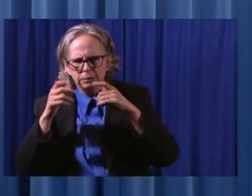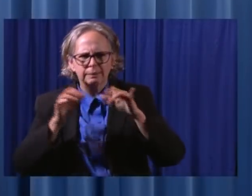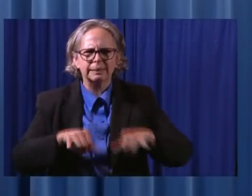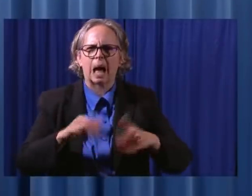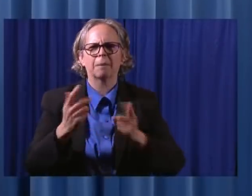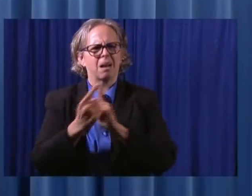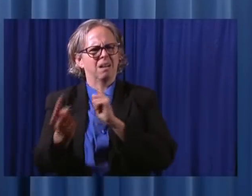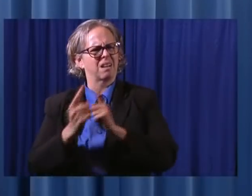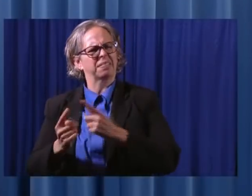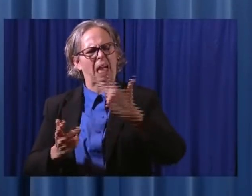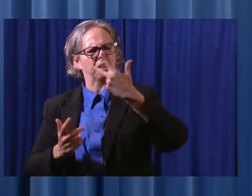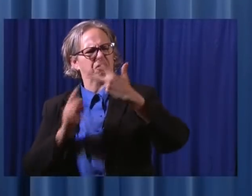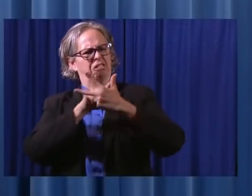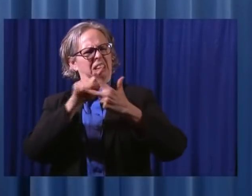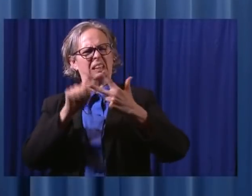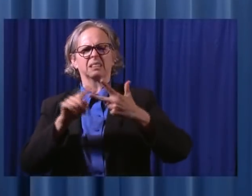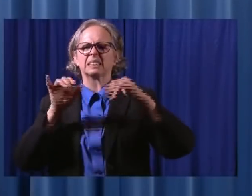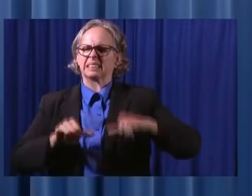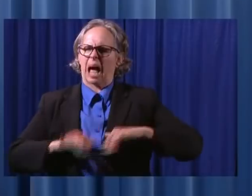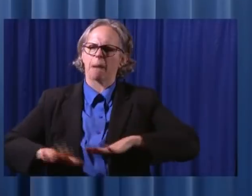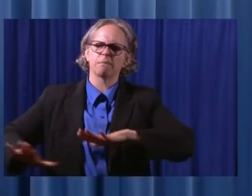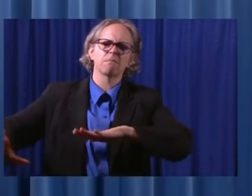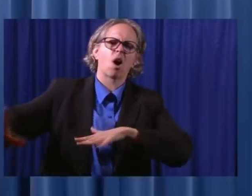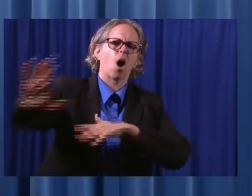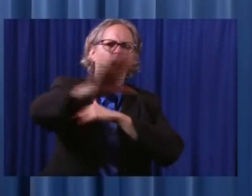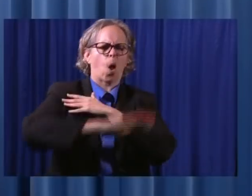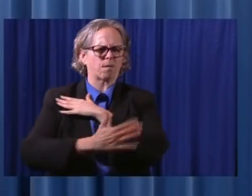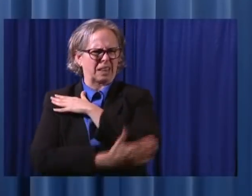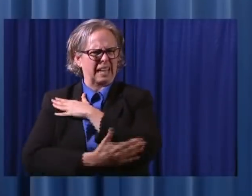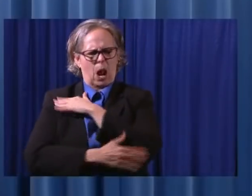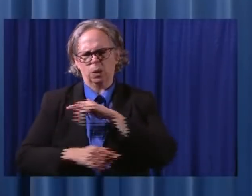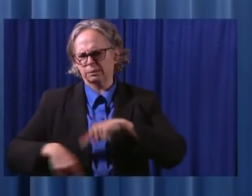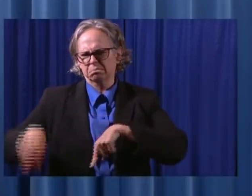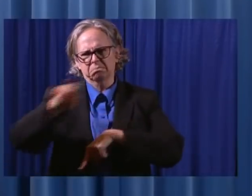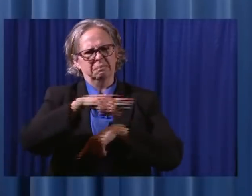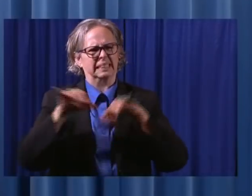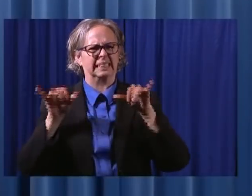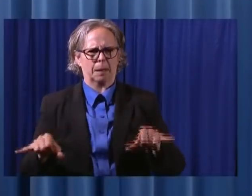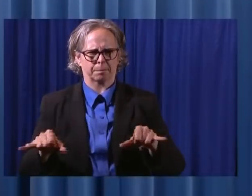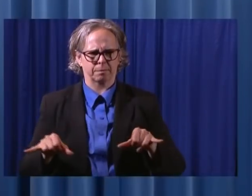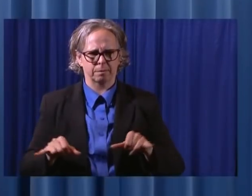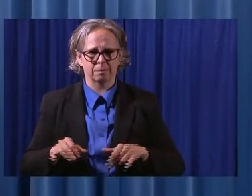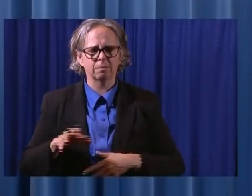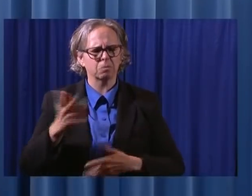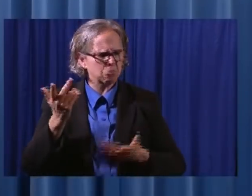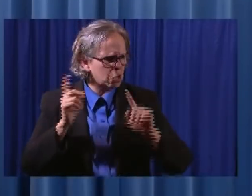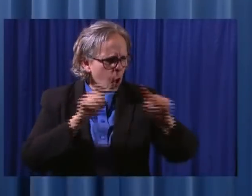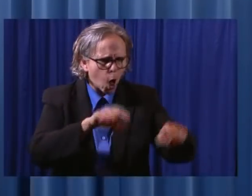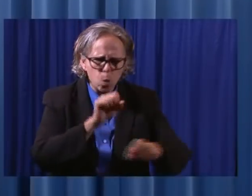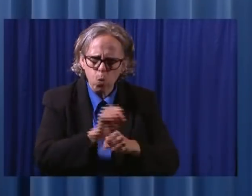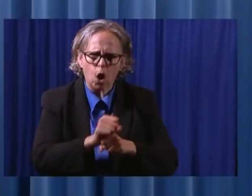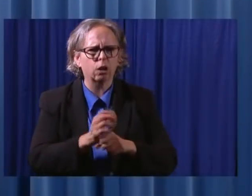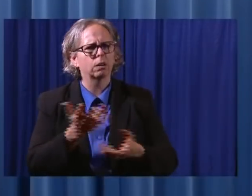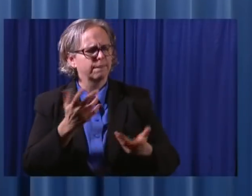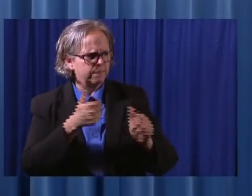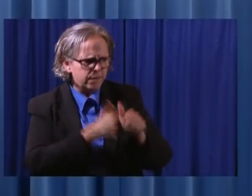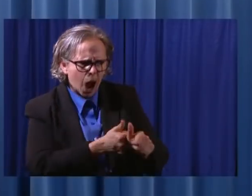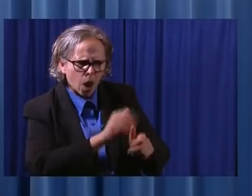WE ALL NEED TO WASH OUR HANDS. WE ALL NEED TO SOCIAL DISTANCE. WE ALL NEED TO WEAR A MASK WHEN WE ARE IN PUBLIC. THE RECOMMENDATION.